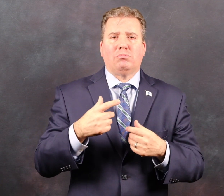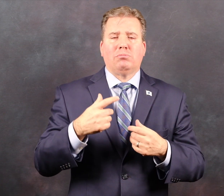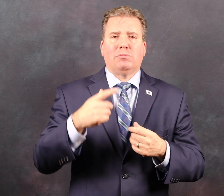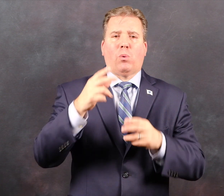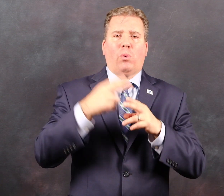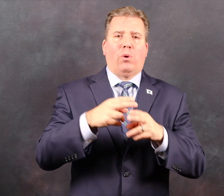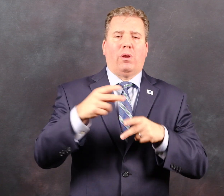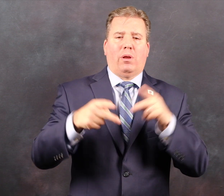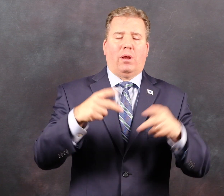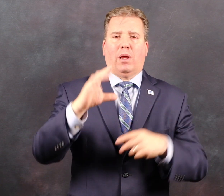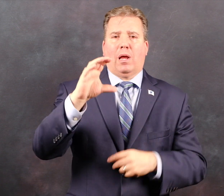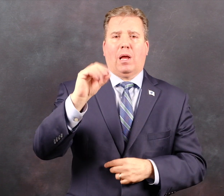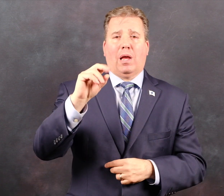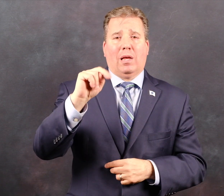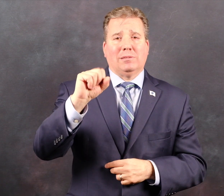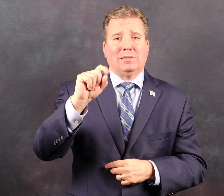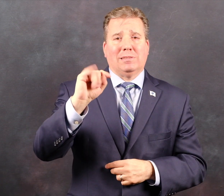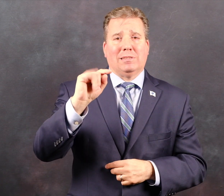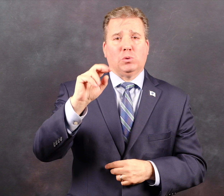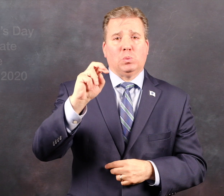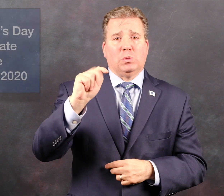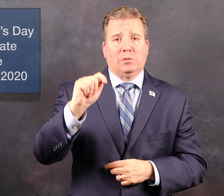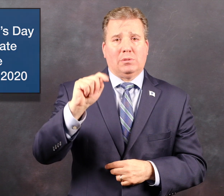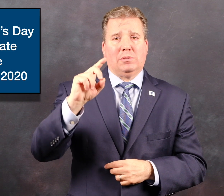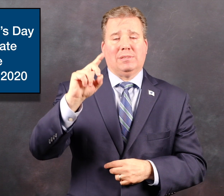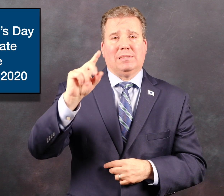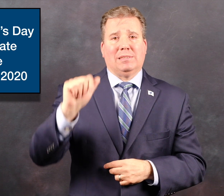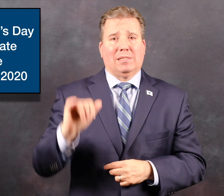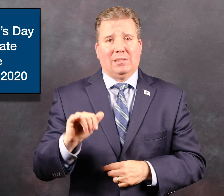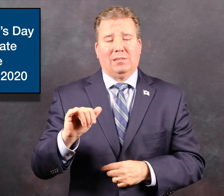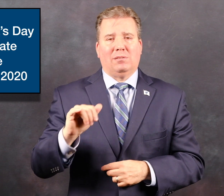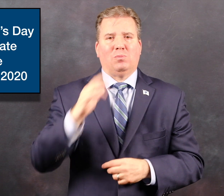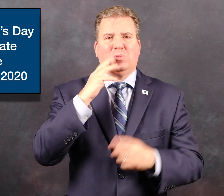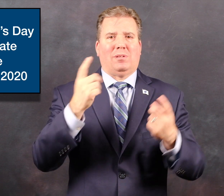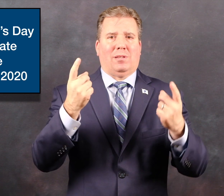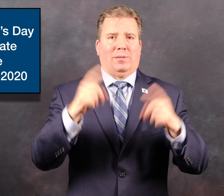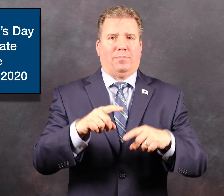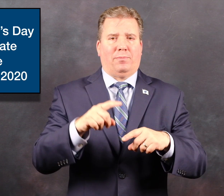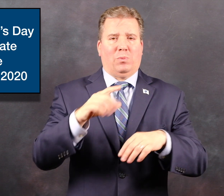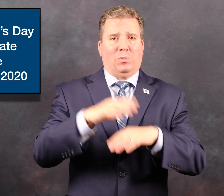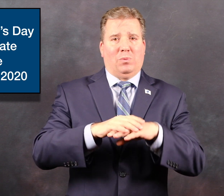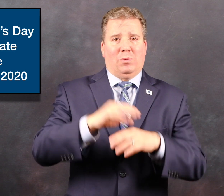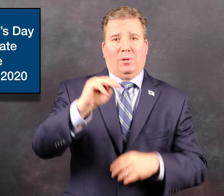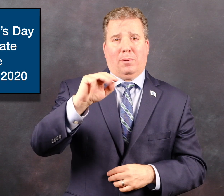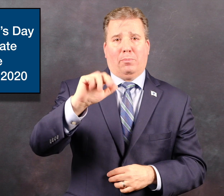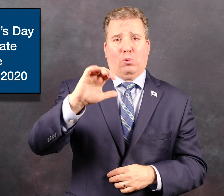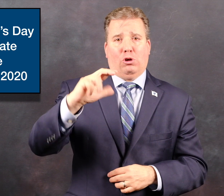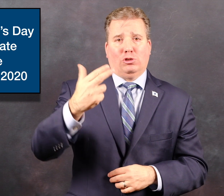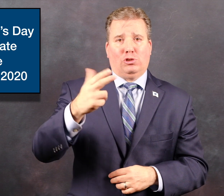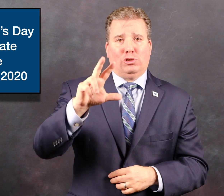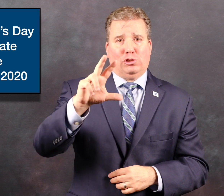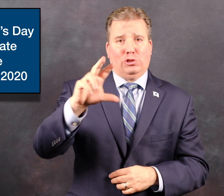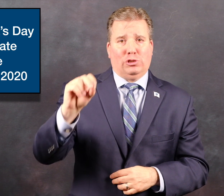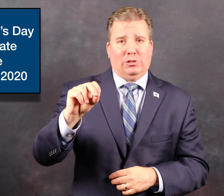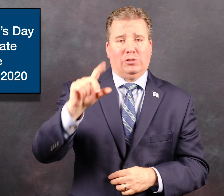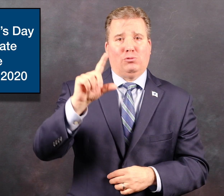Constituents Day, which will take place on March 30, 2020.